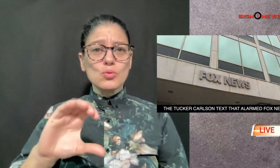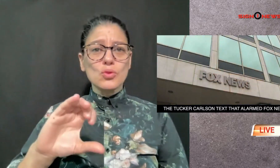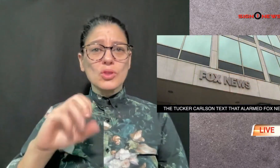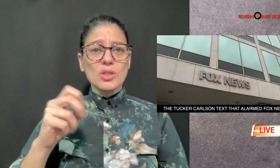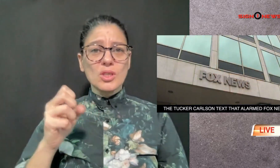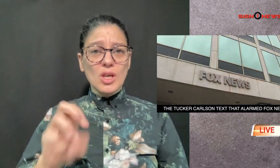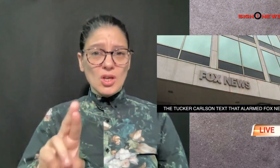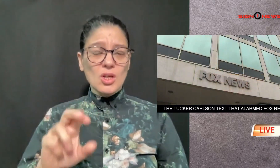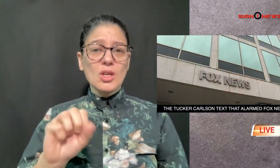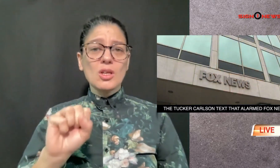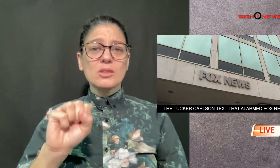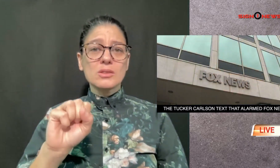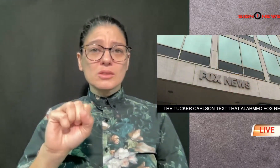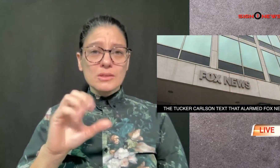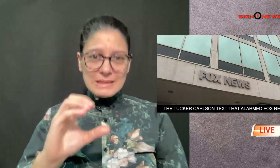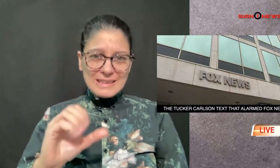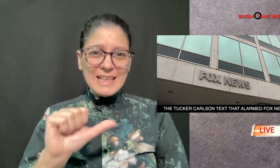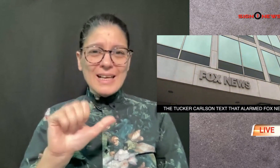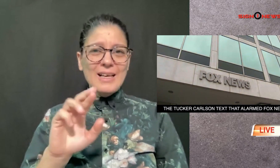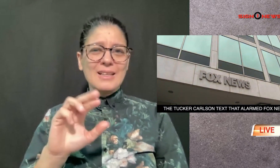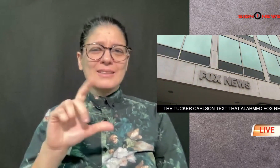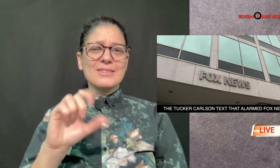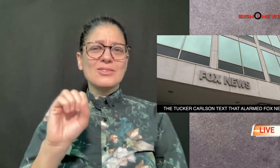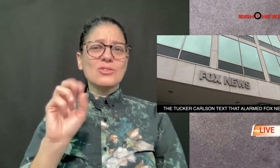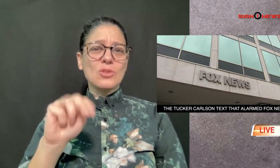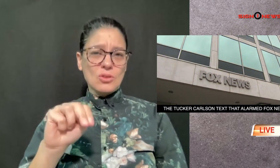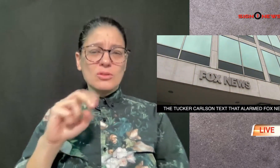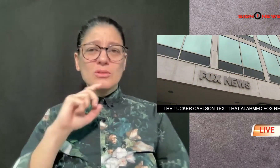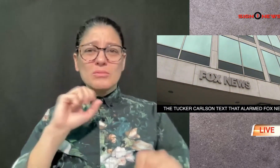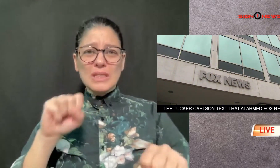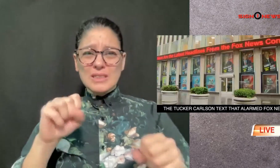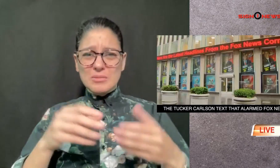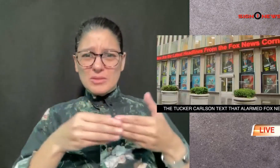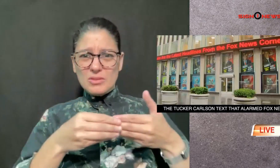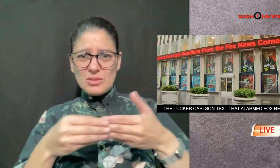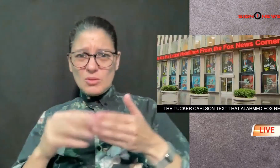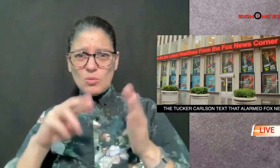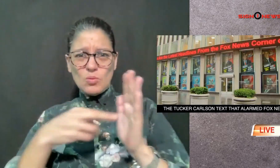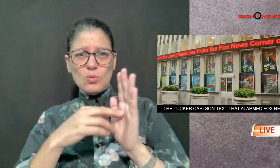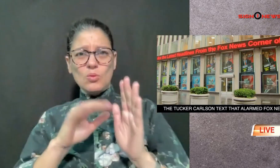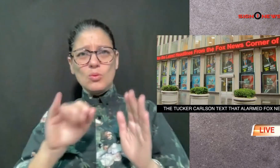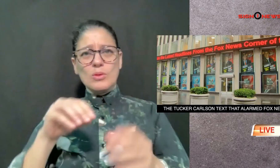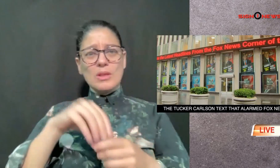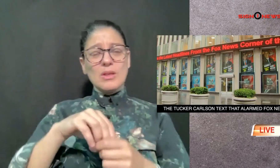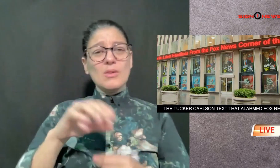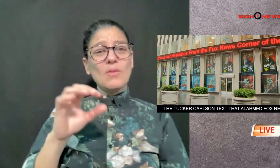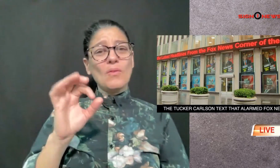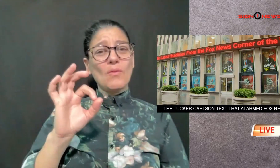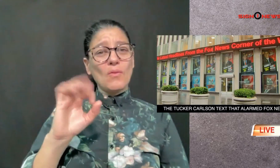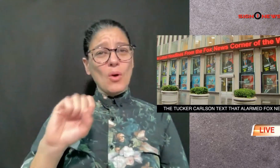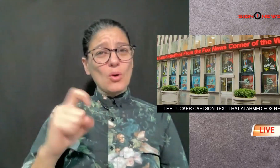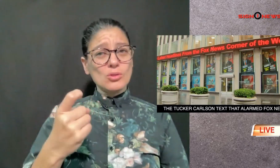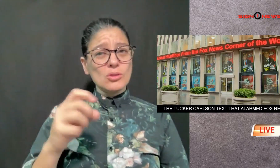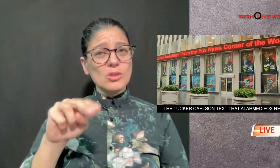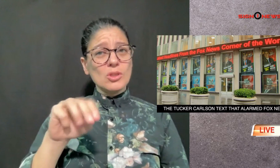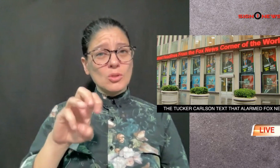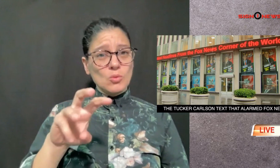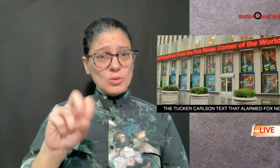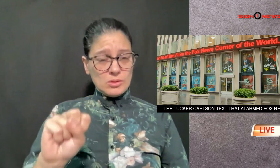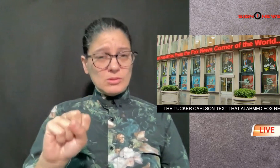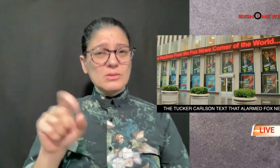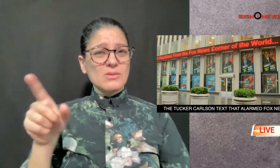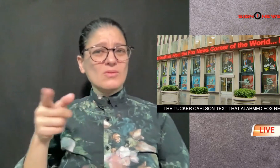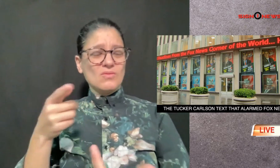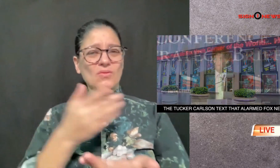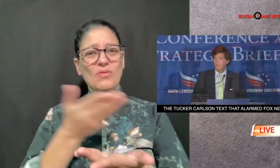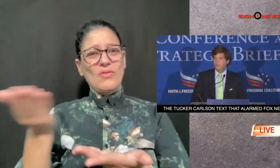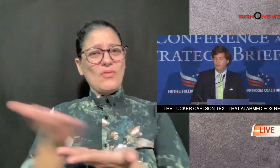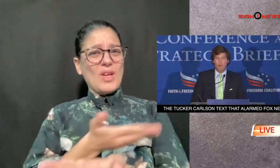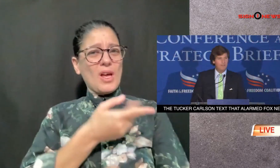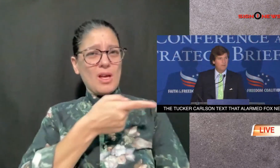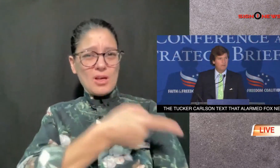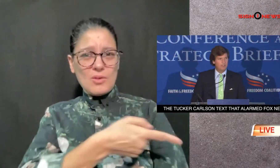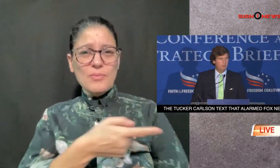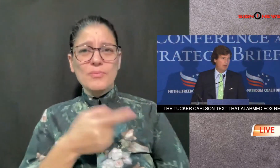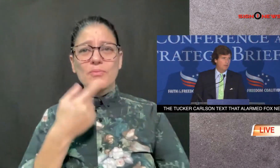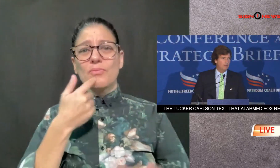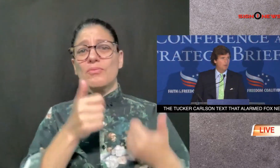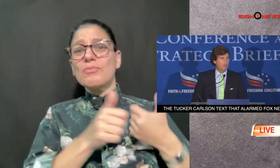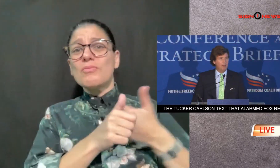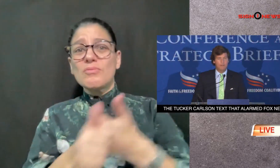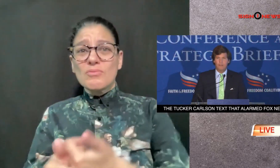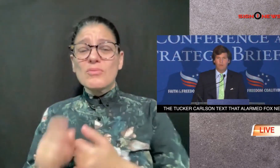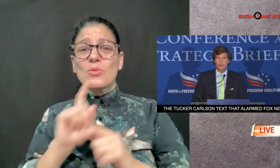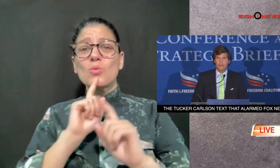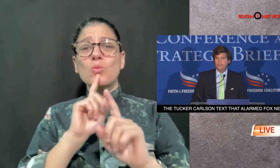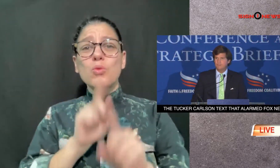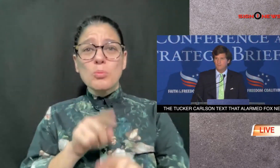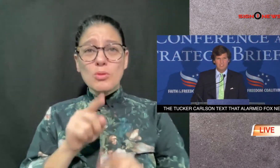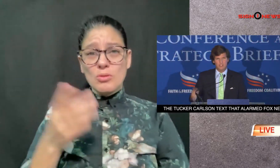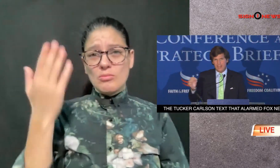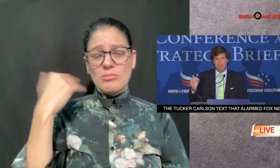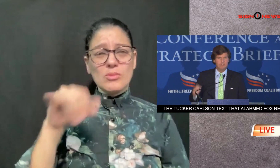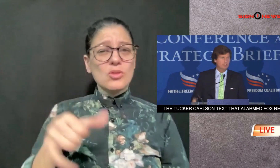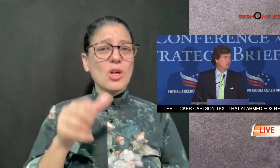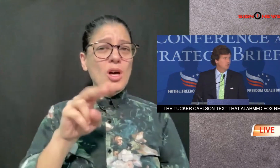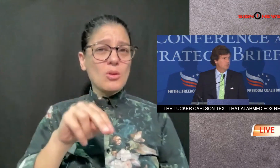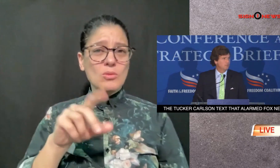a role in Fox News firing him